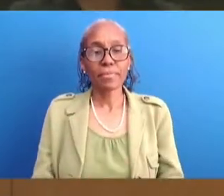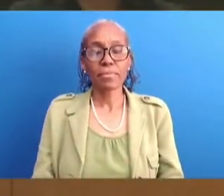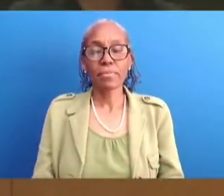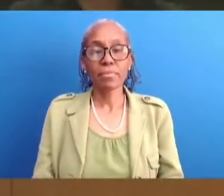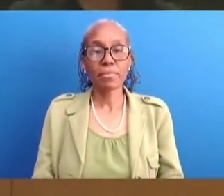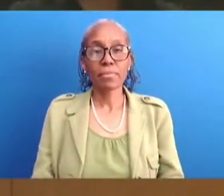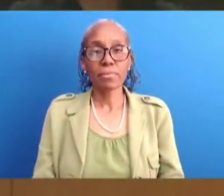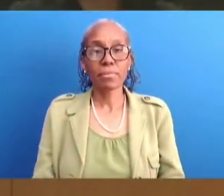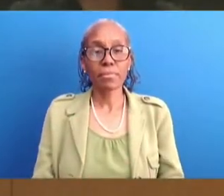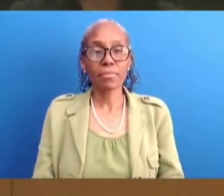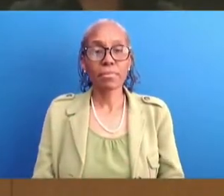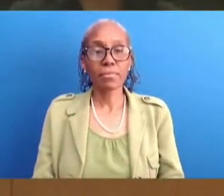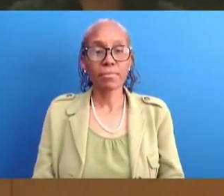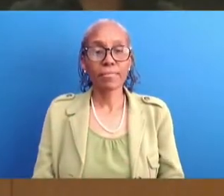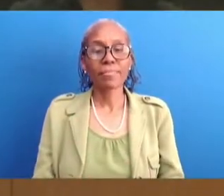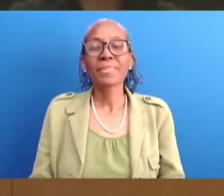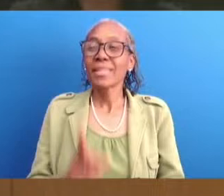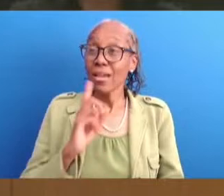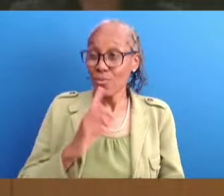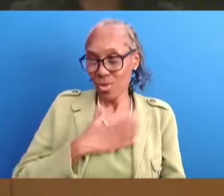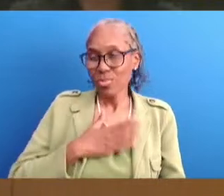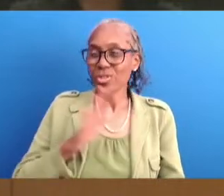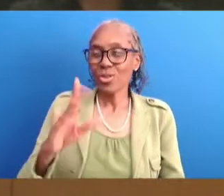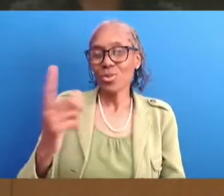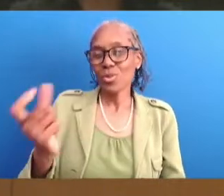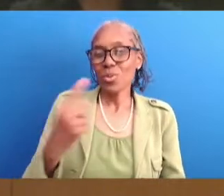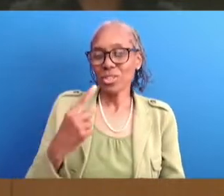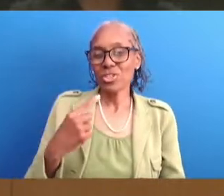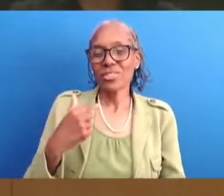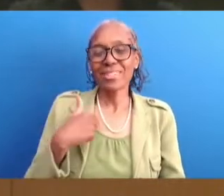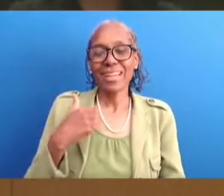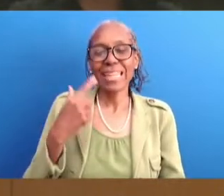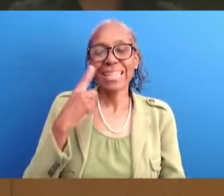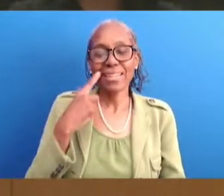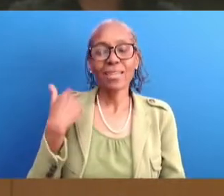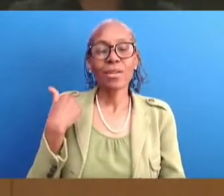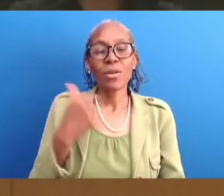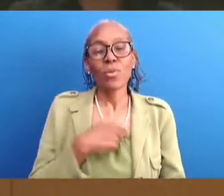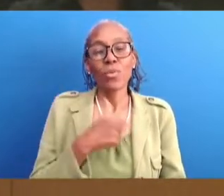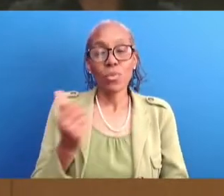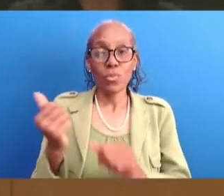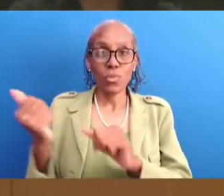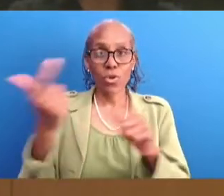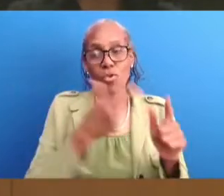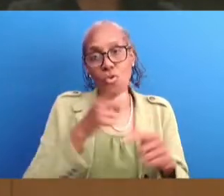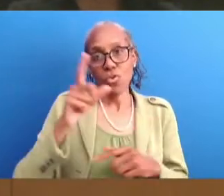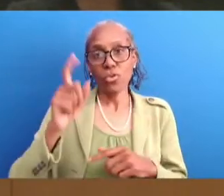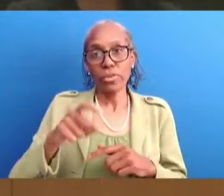BECAUSE I THINK IT'S SO IMPORTANT.